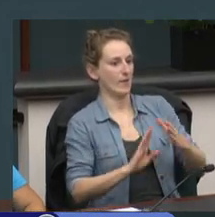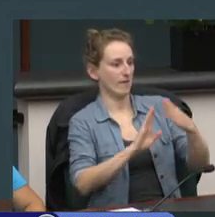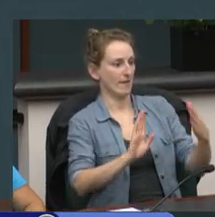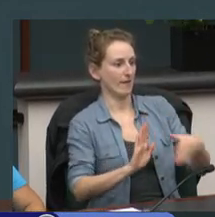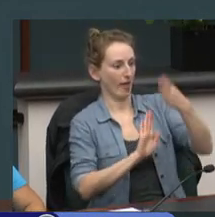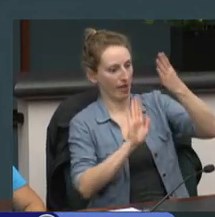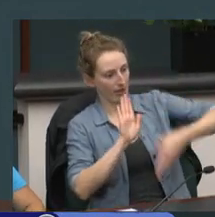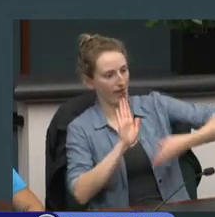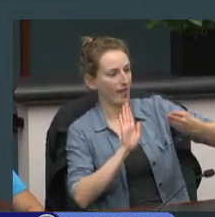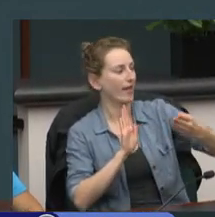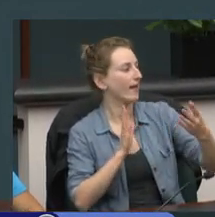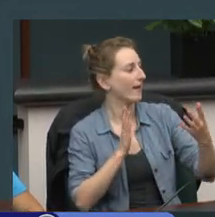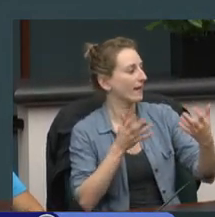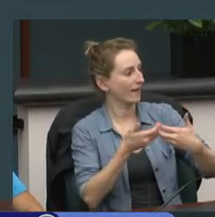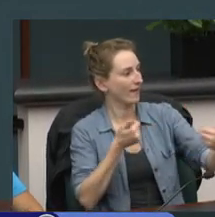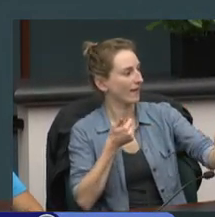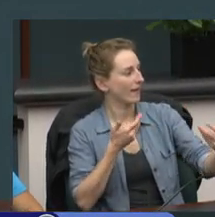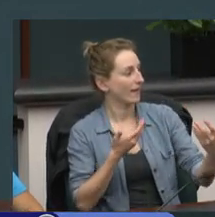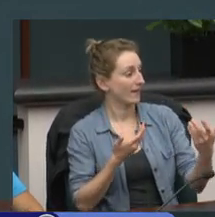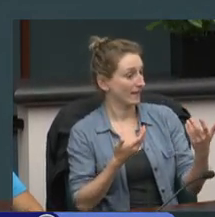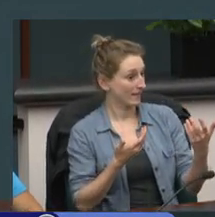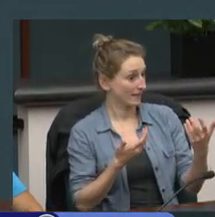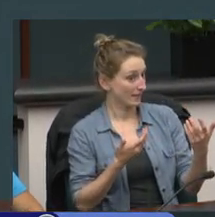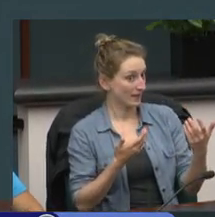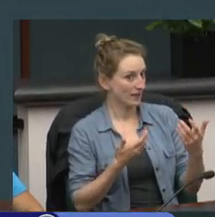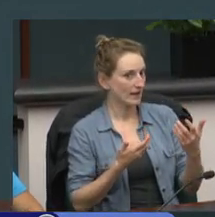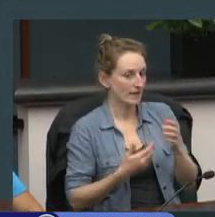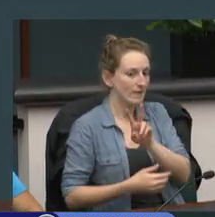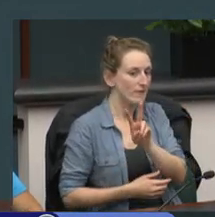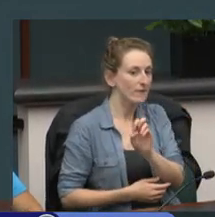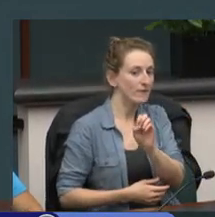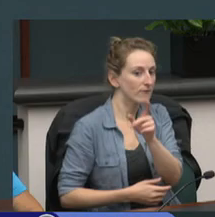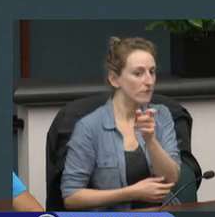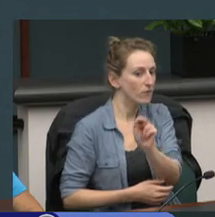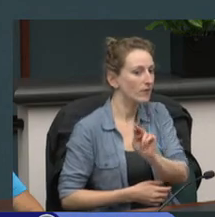new construction that would be built for condos but I don't know how you would